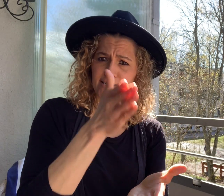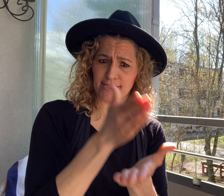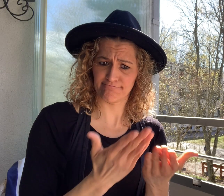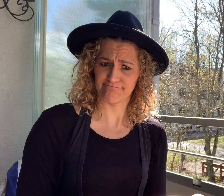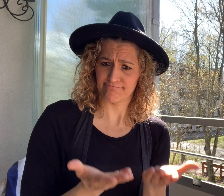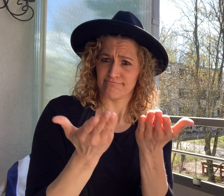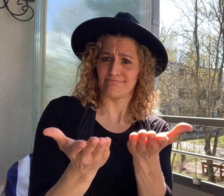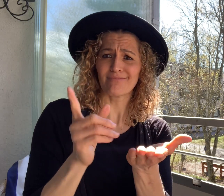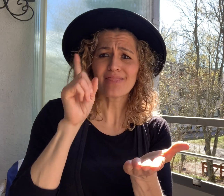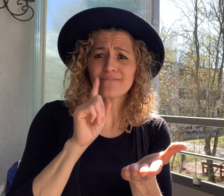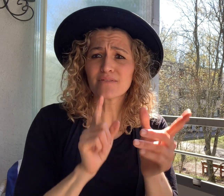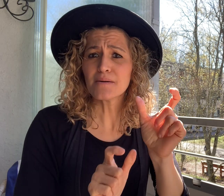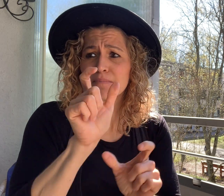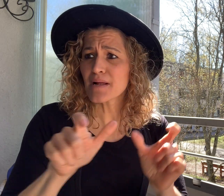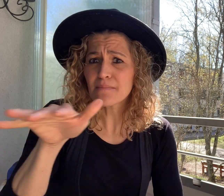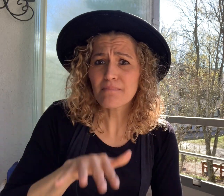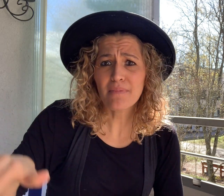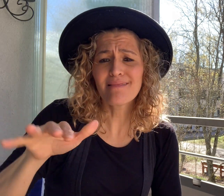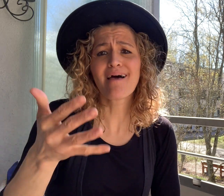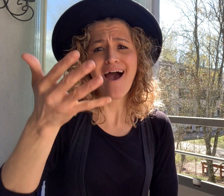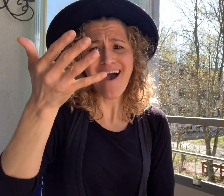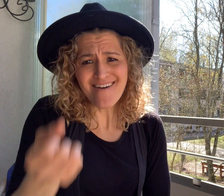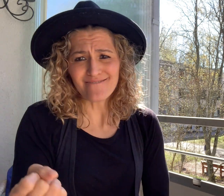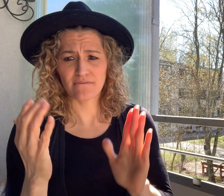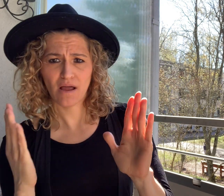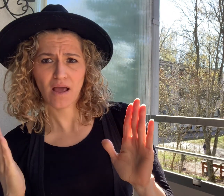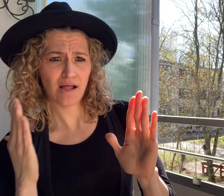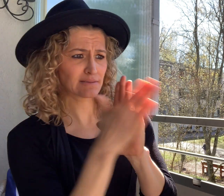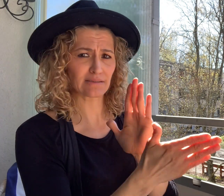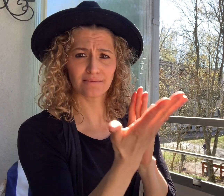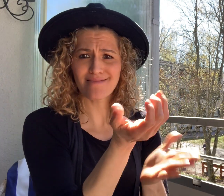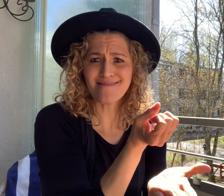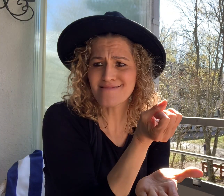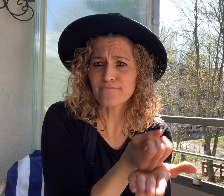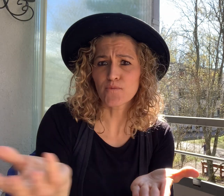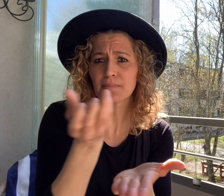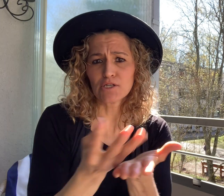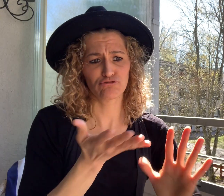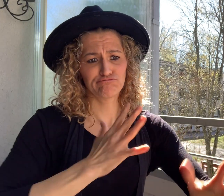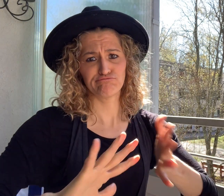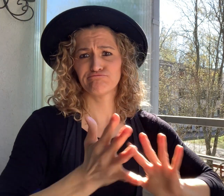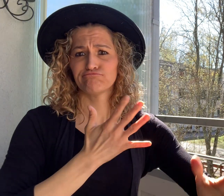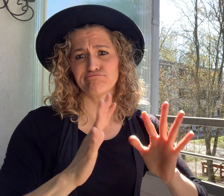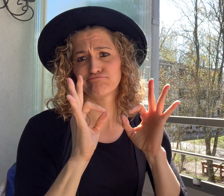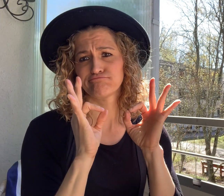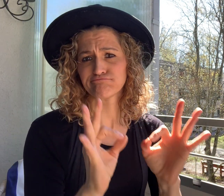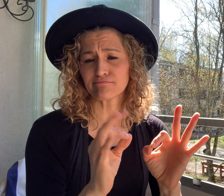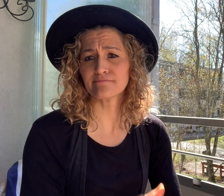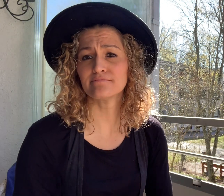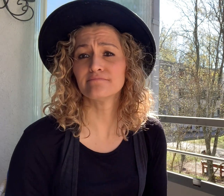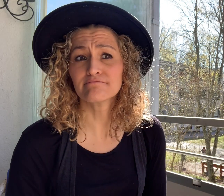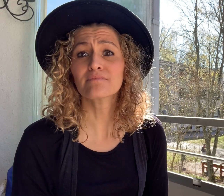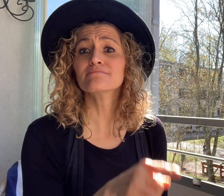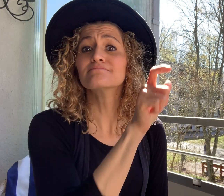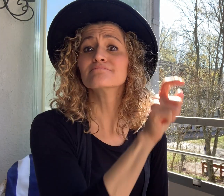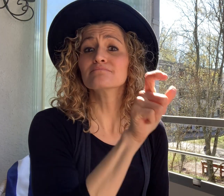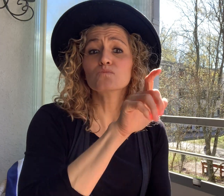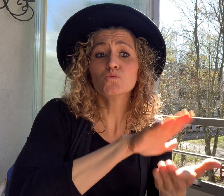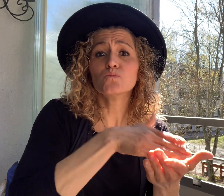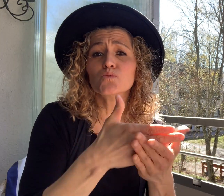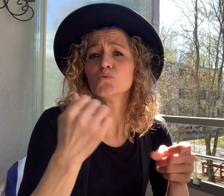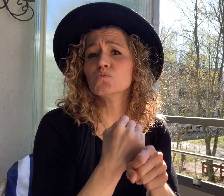in ensuring Deaf people’s access to information.